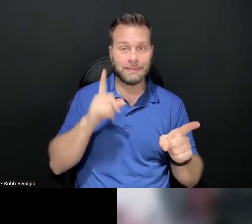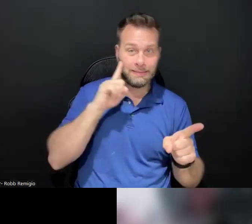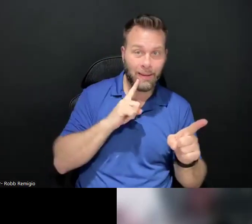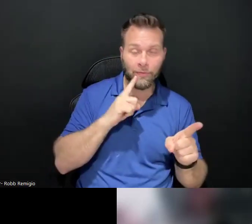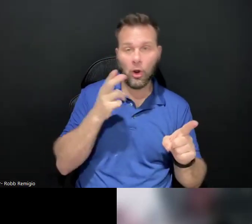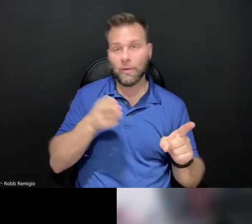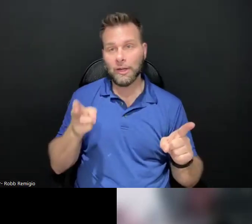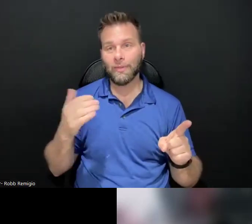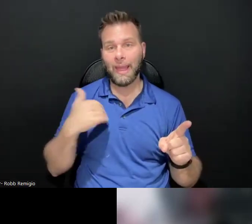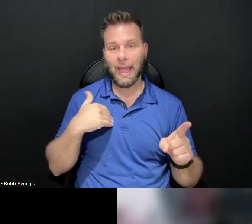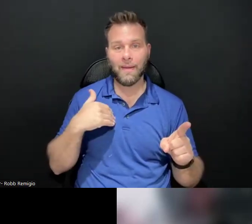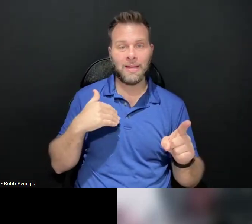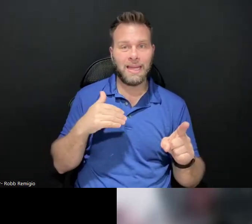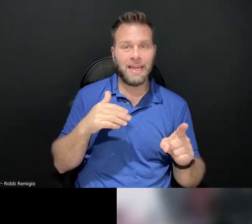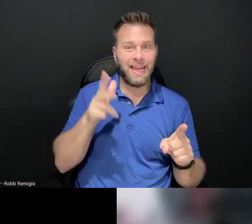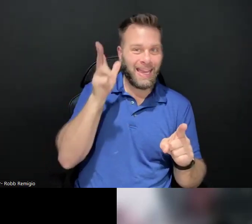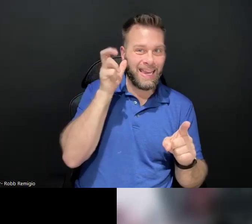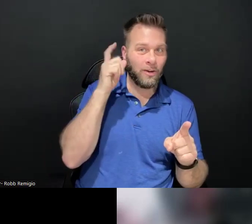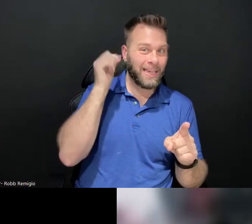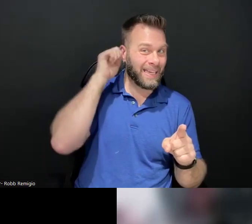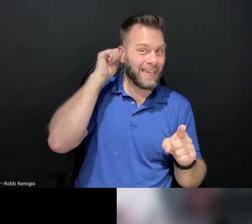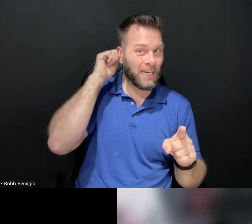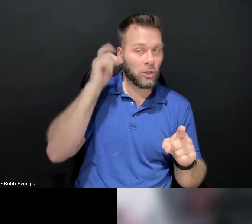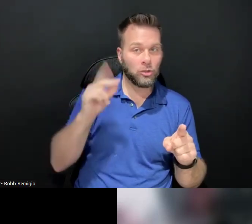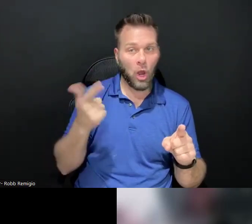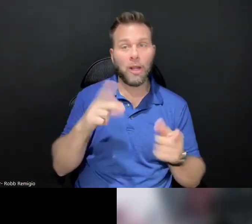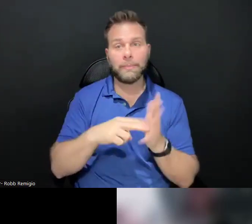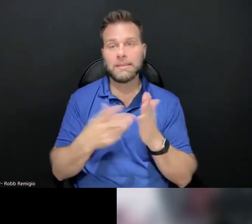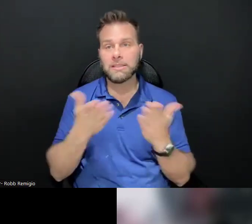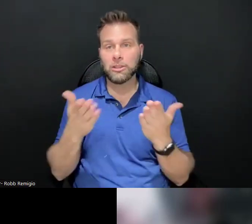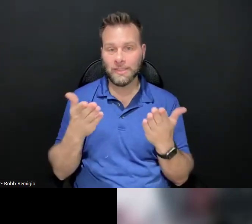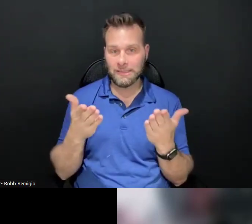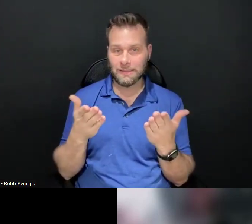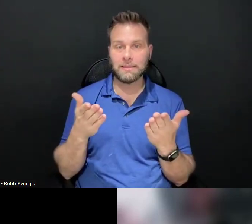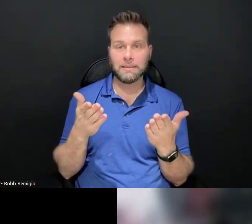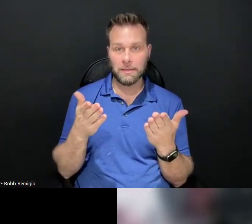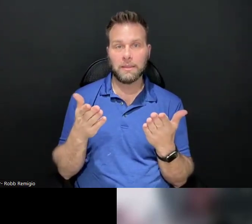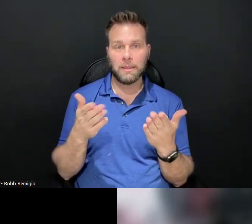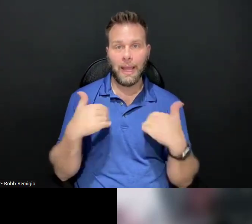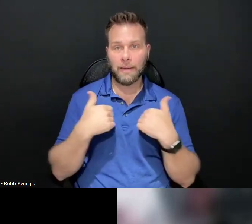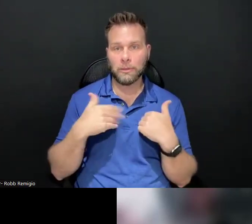who is deaf or hard of hearing has brought what they call a hearing ear dog, which is a Service Animal covered by the